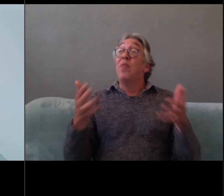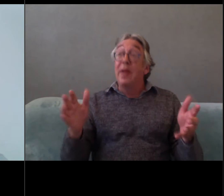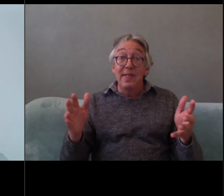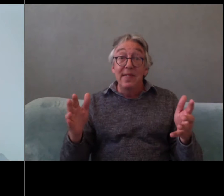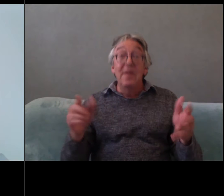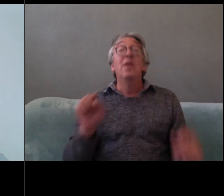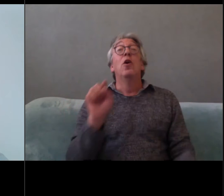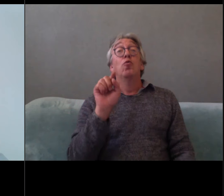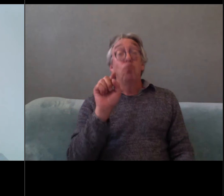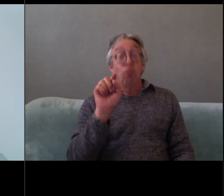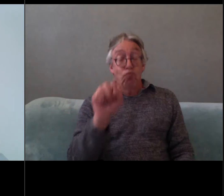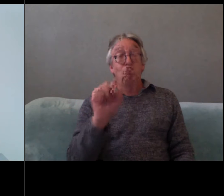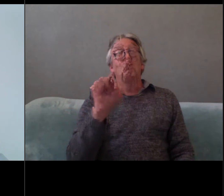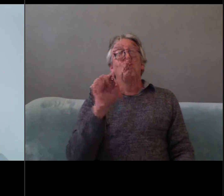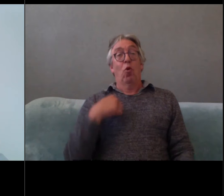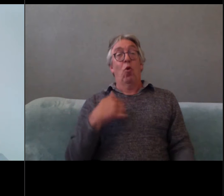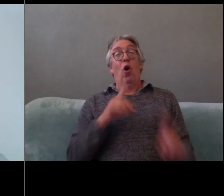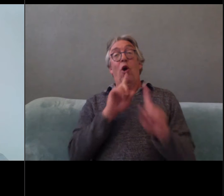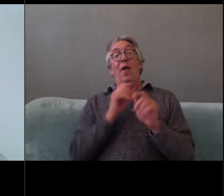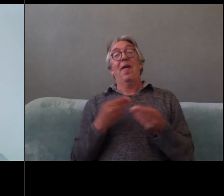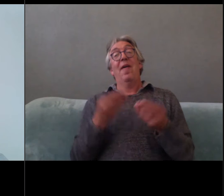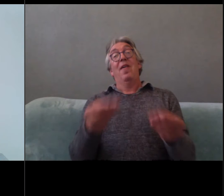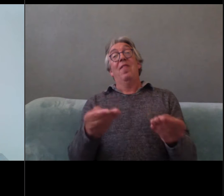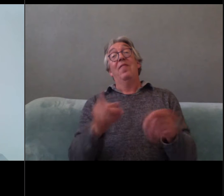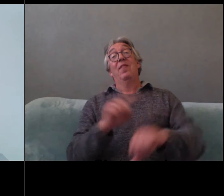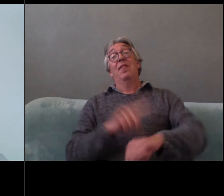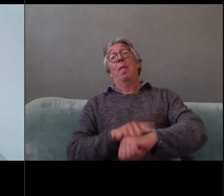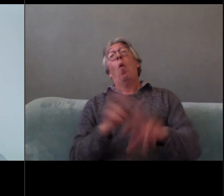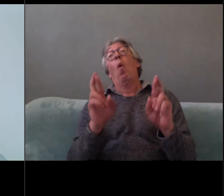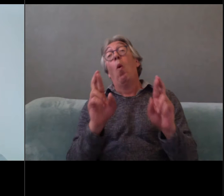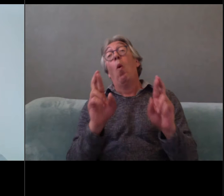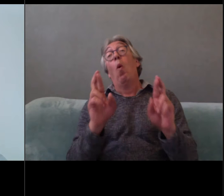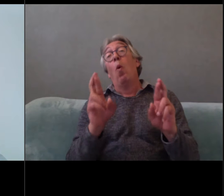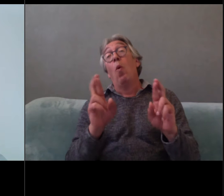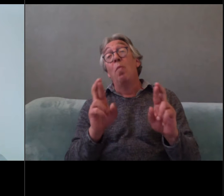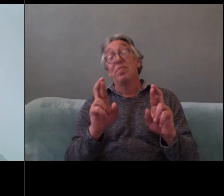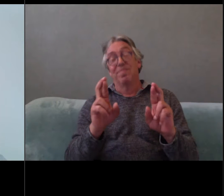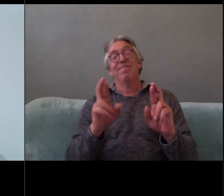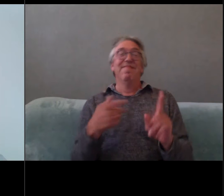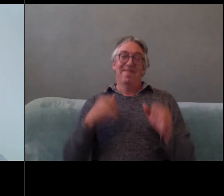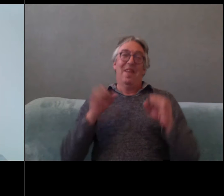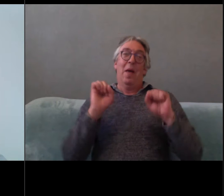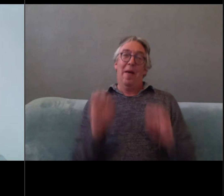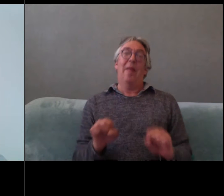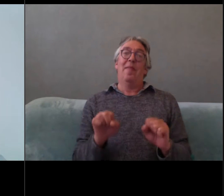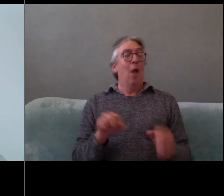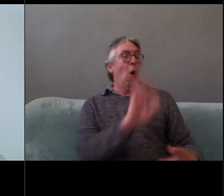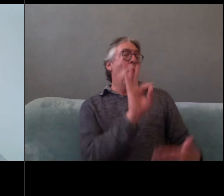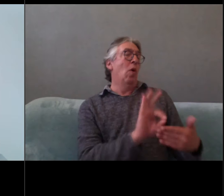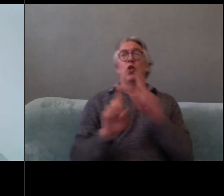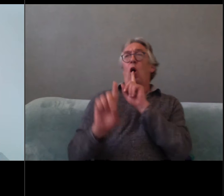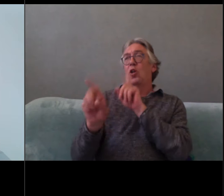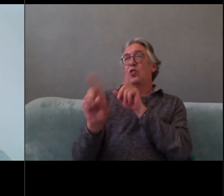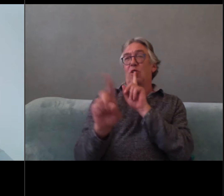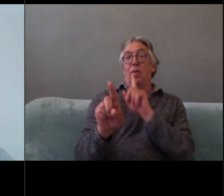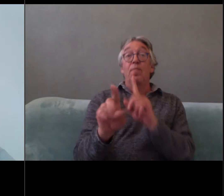please indicate the speaker to whom you'd like to ask the question so we know the correct person is answering.